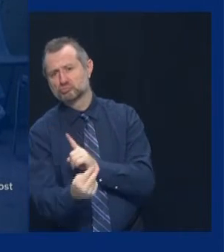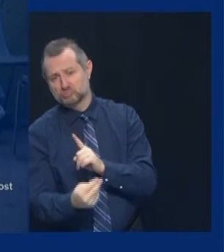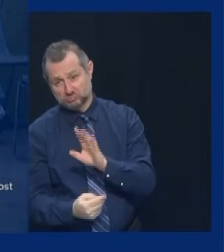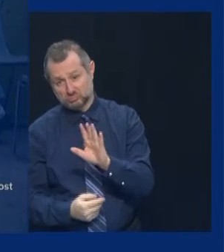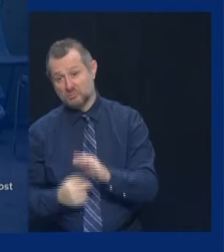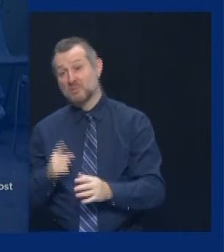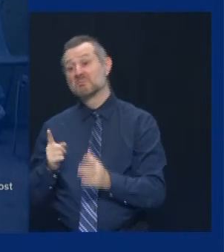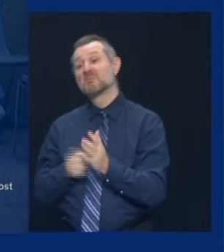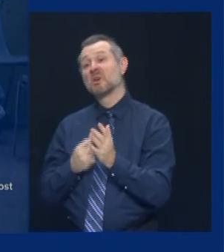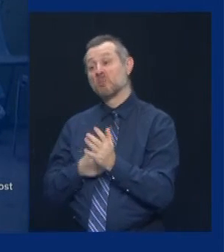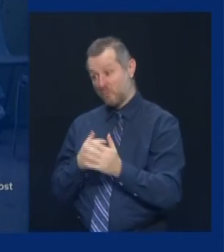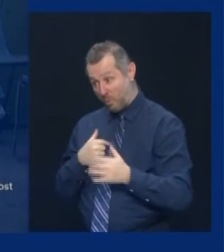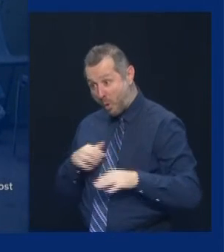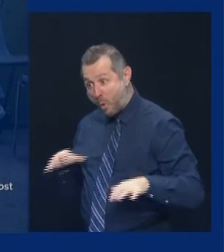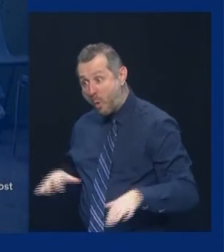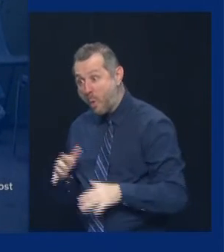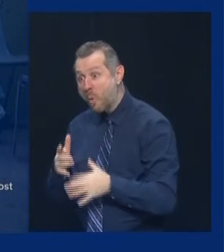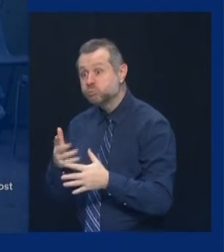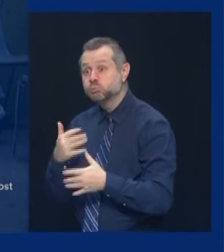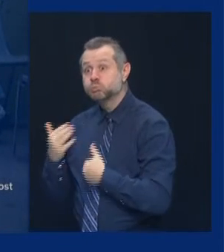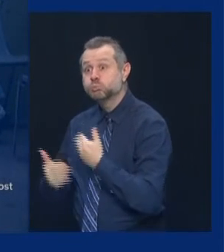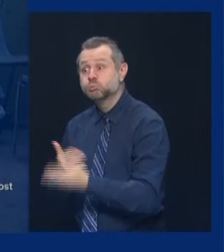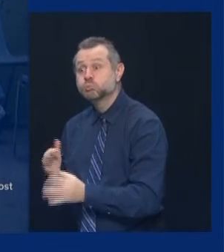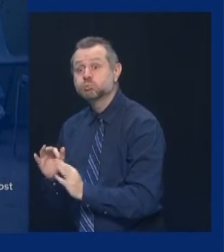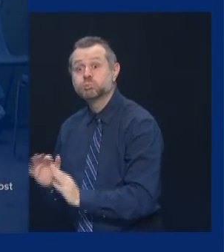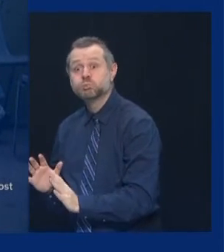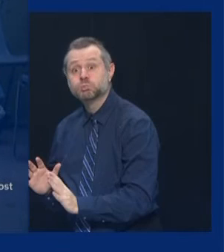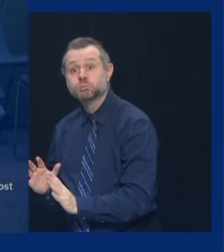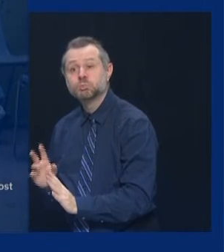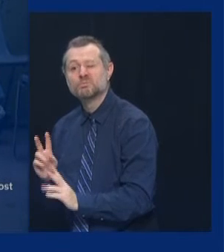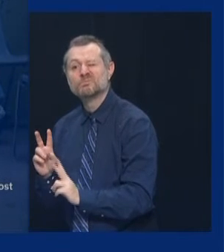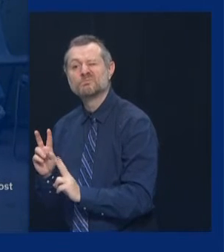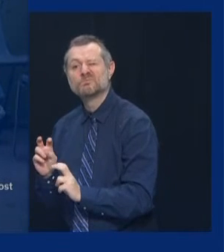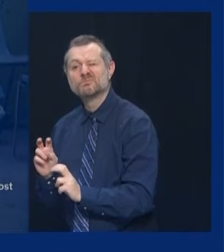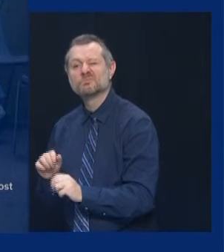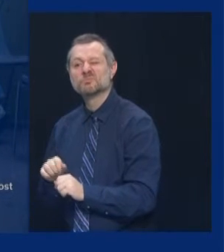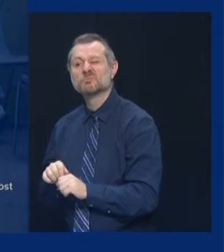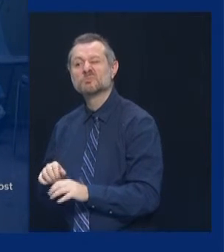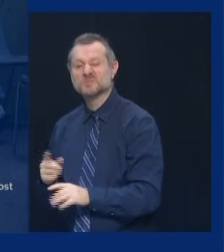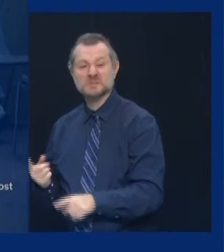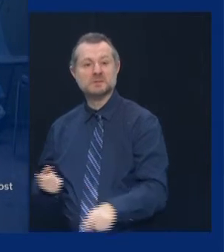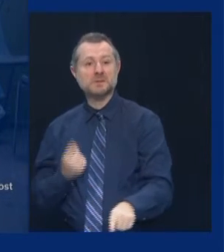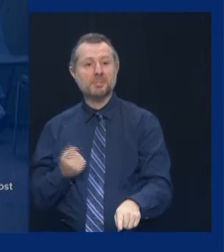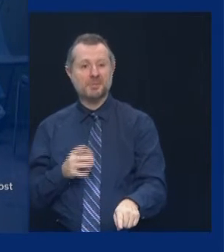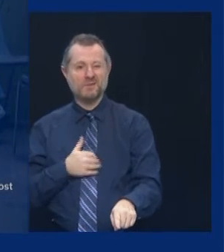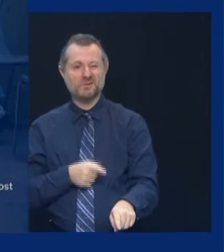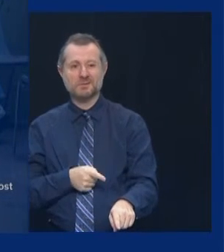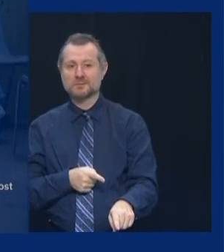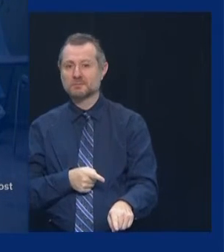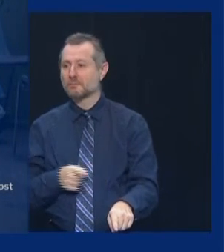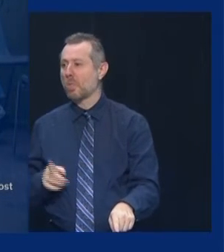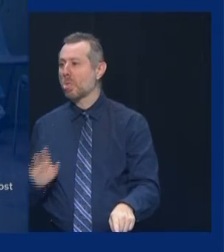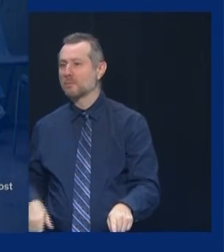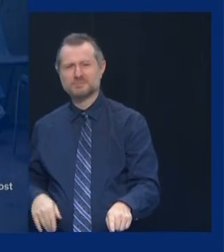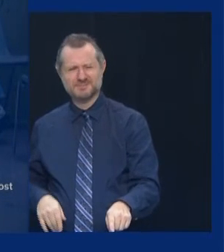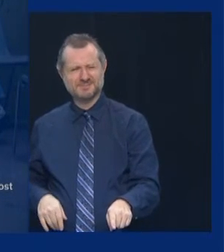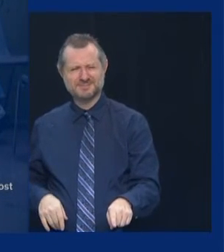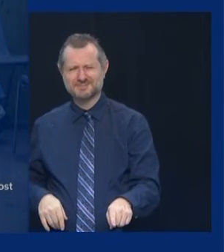I BELIEVE THAT'S EXACTLY WRONG. IN THERE ARE SITUATIONS WHERE DOING NOTHING IS ACTUALLY DOING